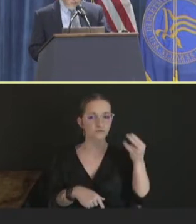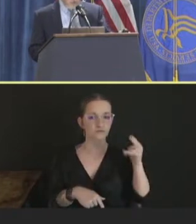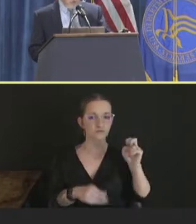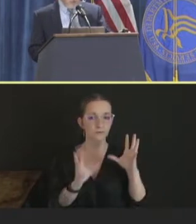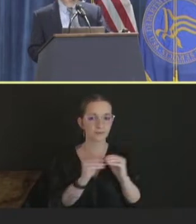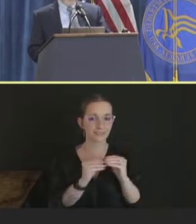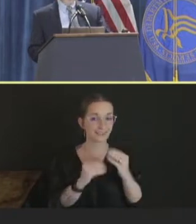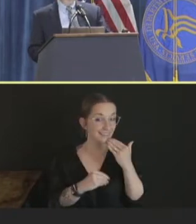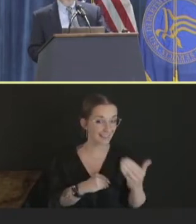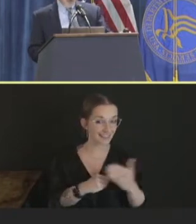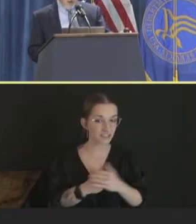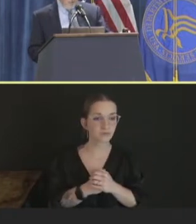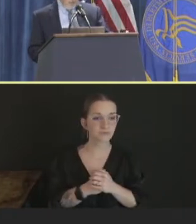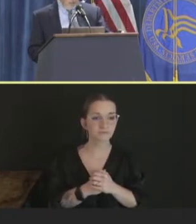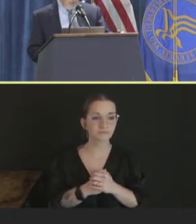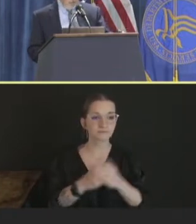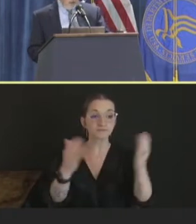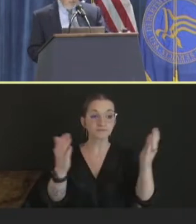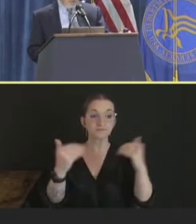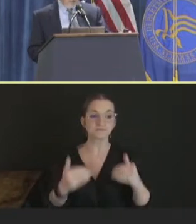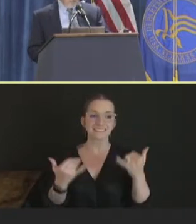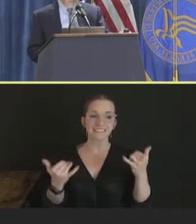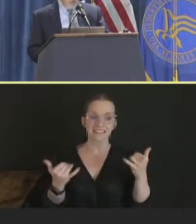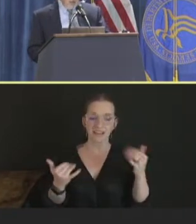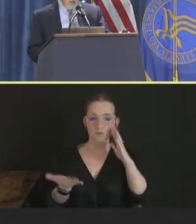Next let's turn to the topic of public comment.